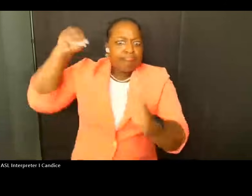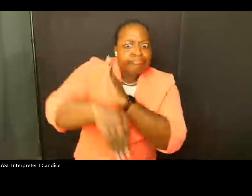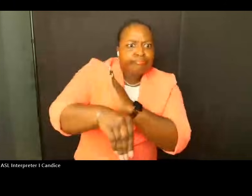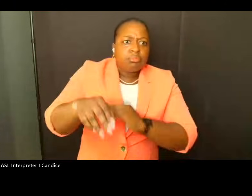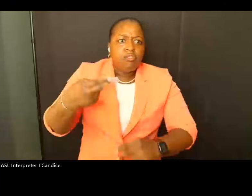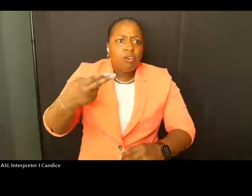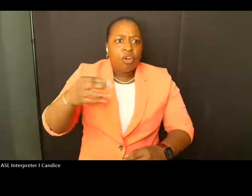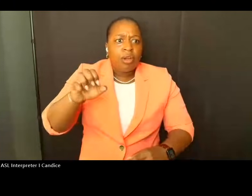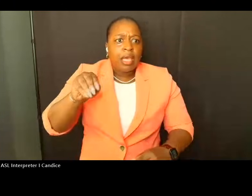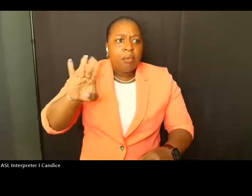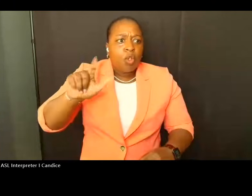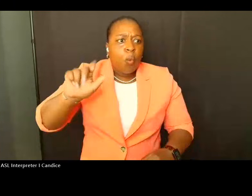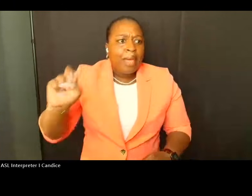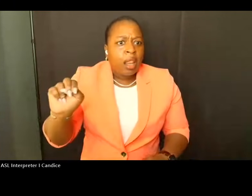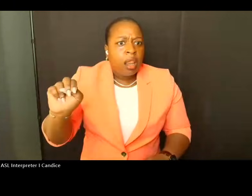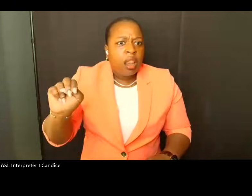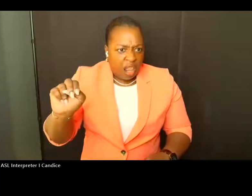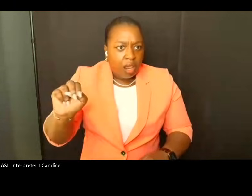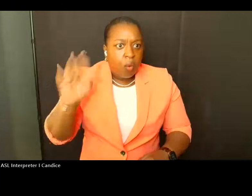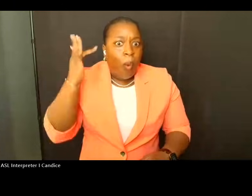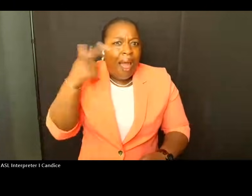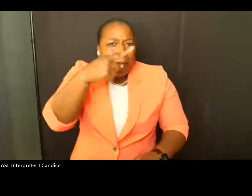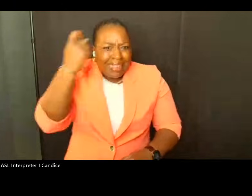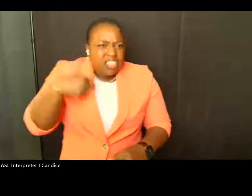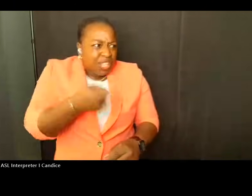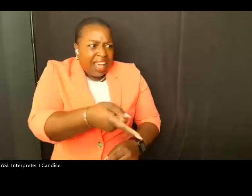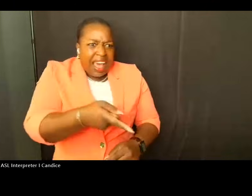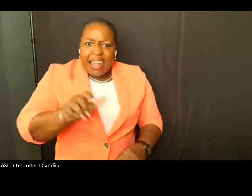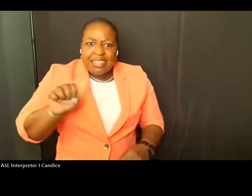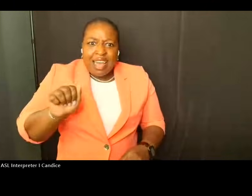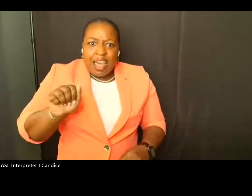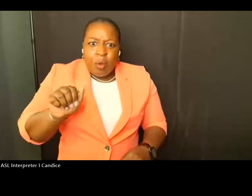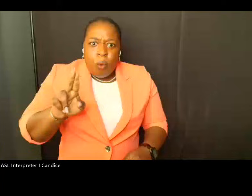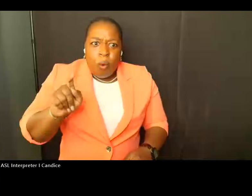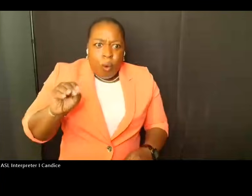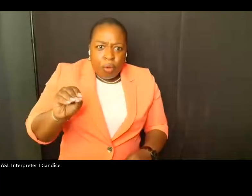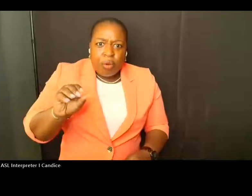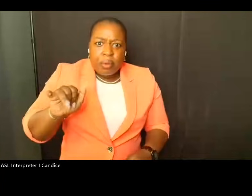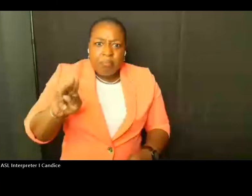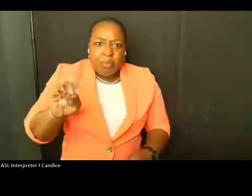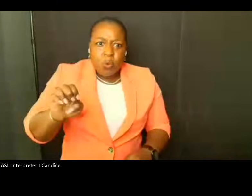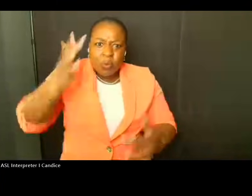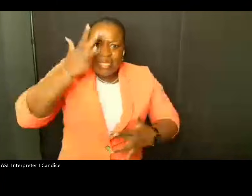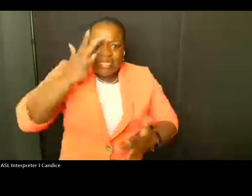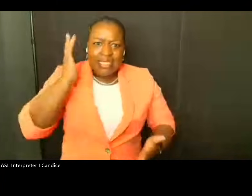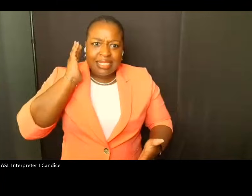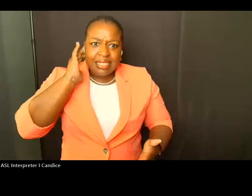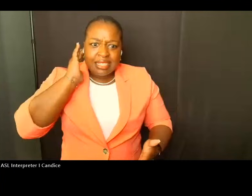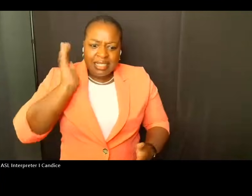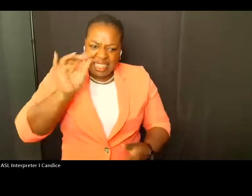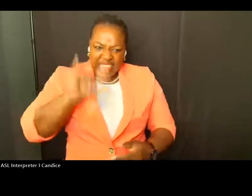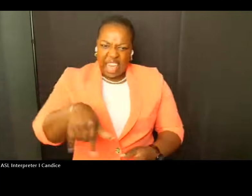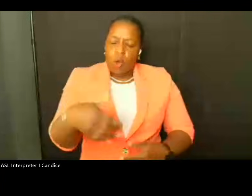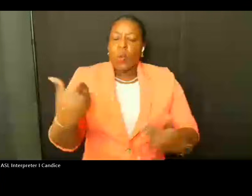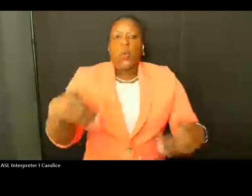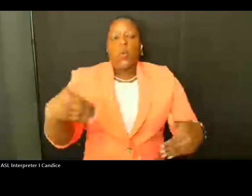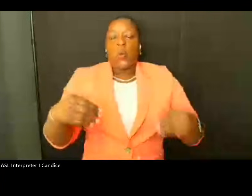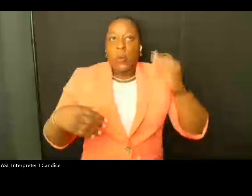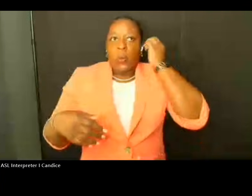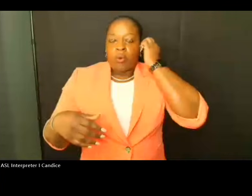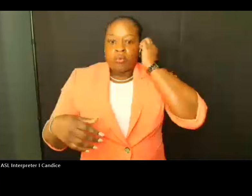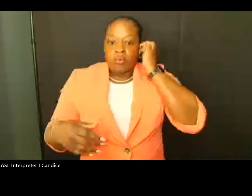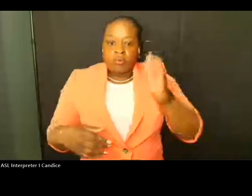away -- the antibodies was eating away with the red blood cells. So, we ended up in the